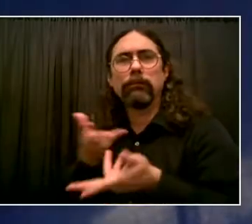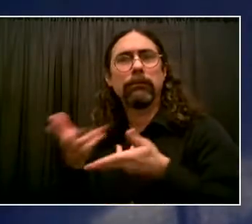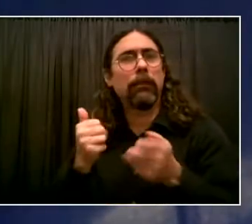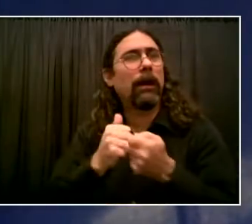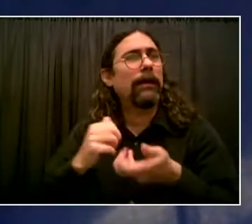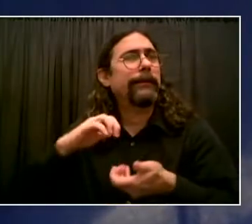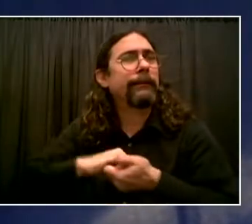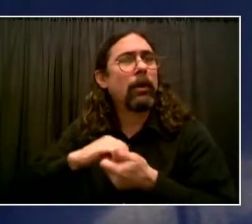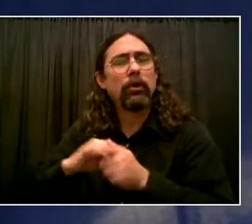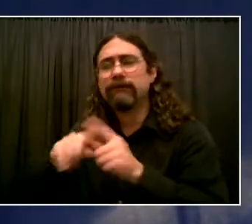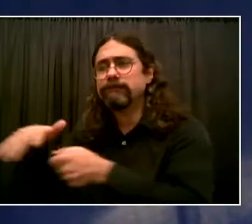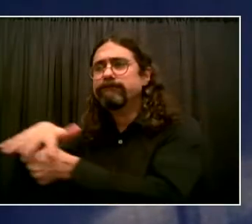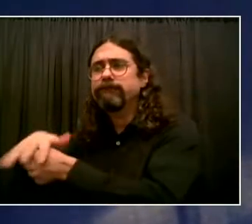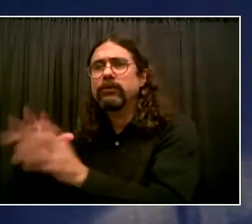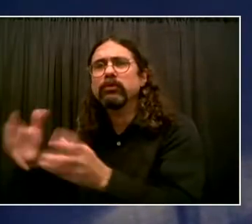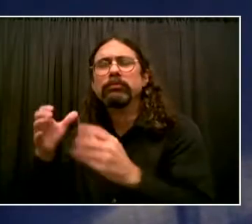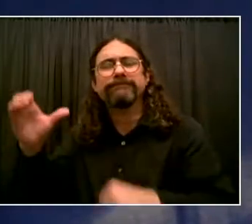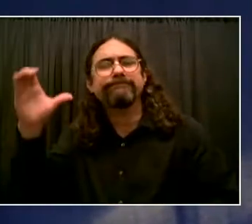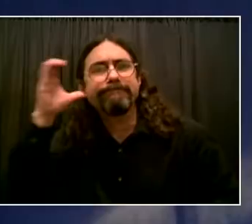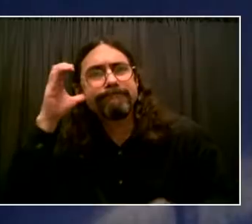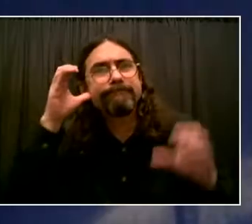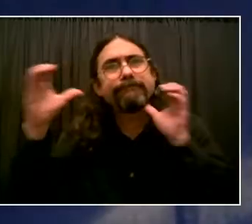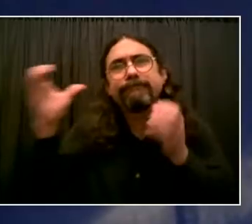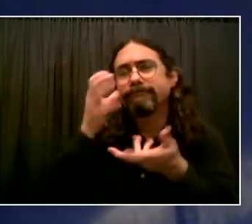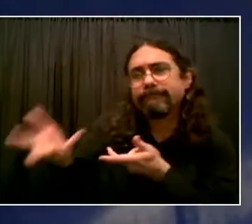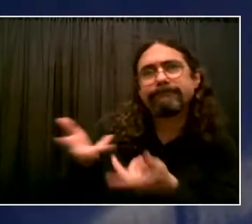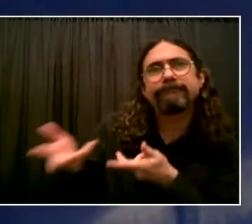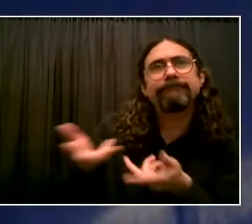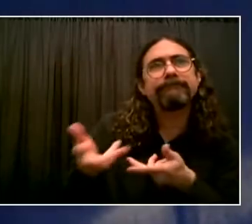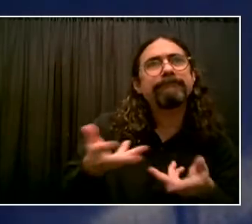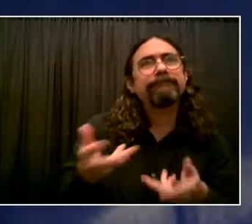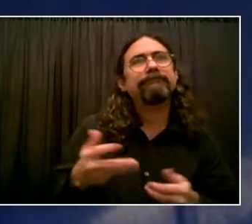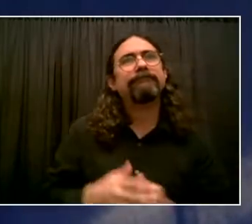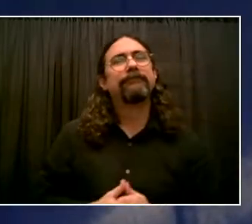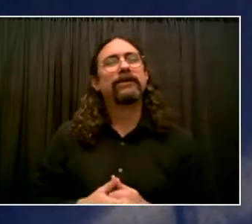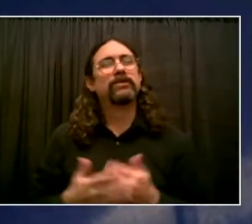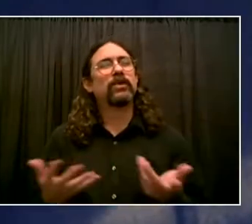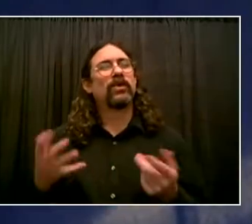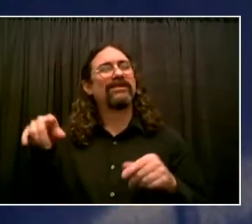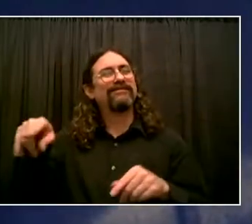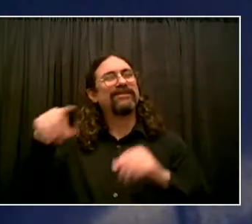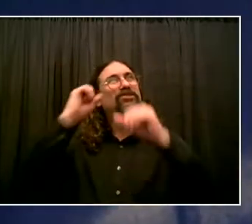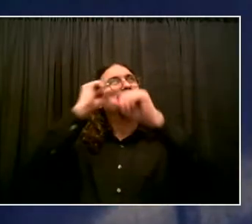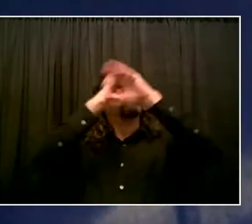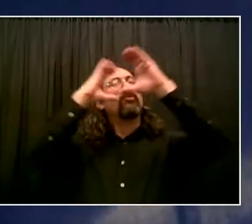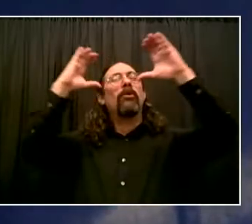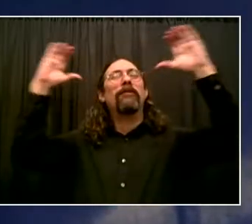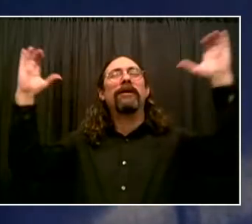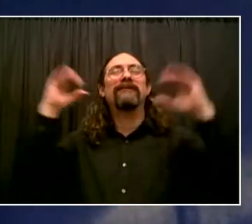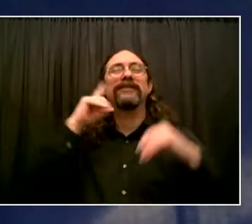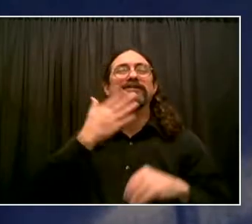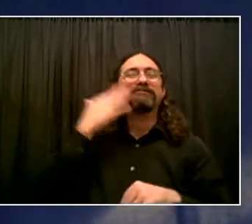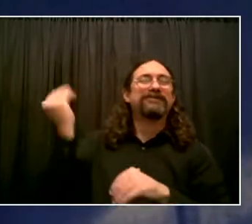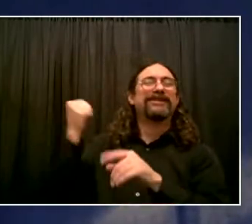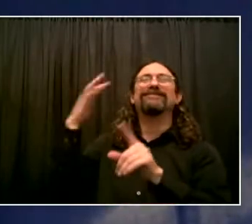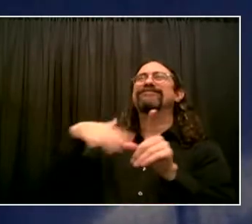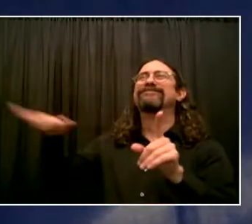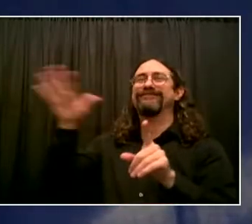APPROACH FROM CITY PLANNING AND CITY HALL TO WORK TOGETHER WITH NEIGHBORHOODS TO